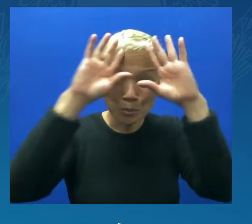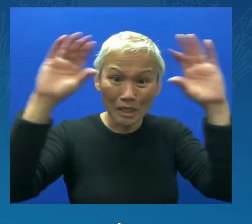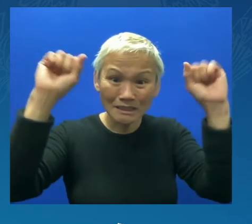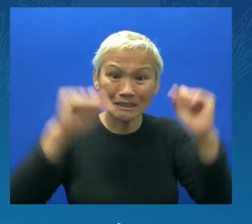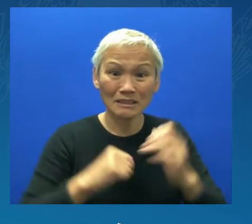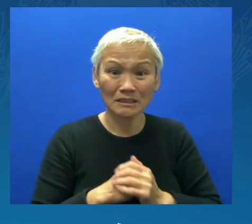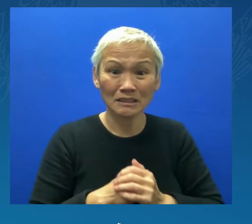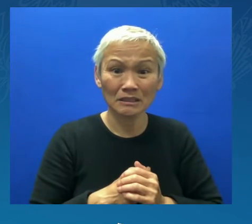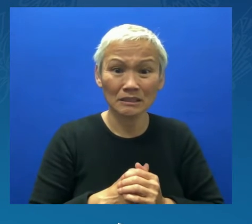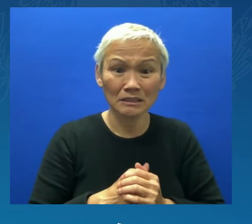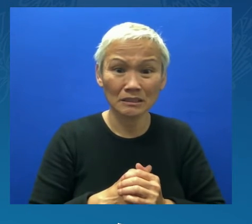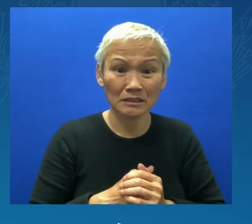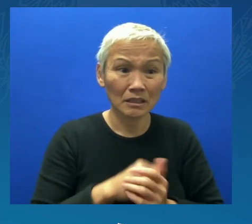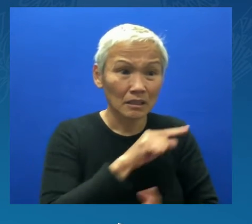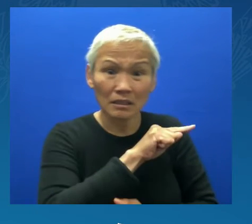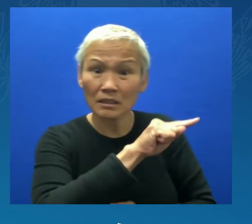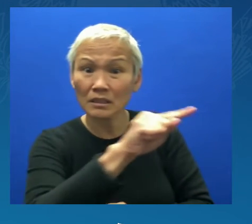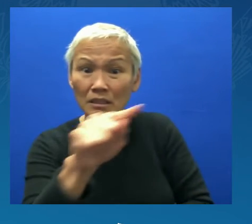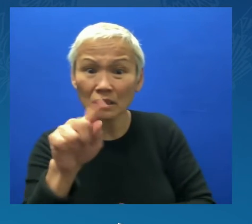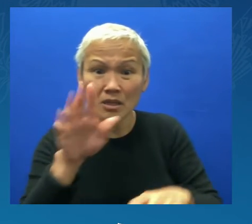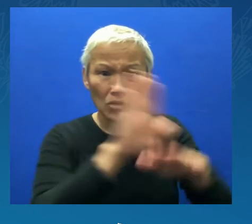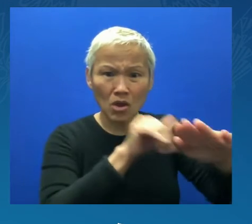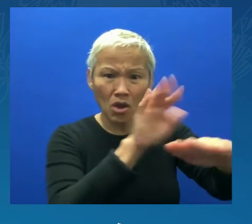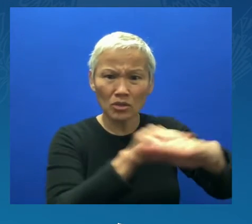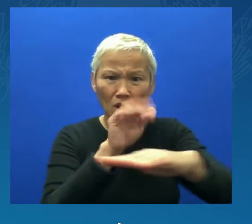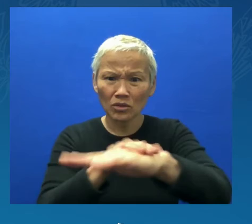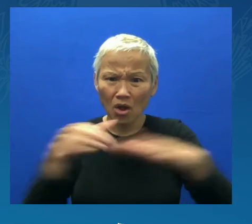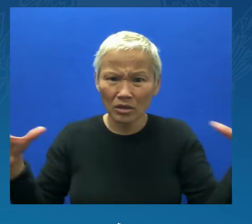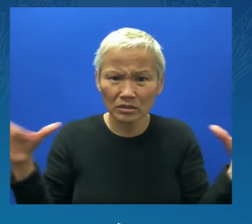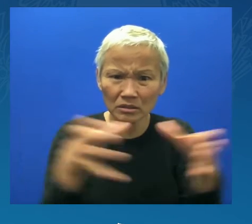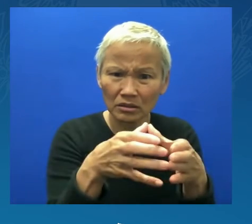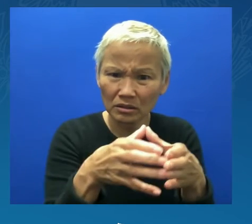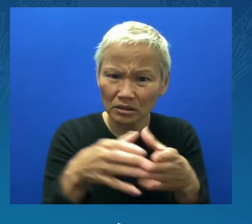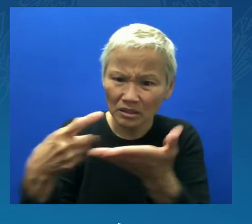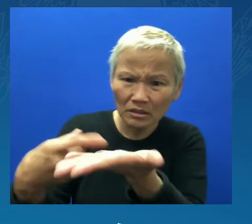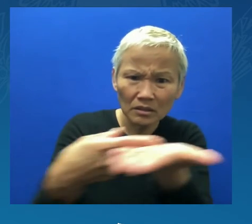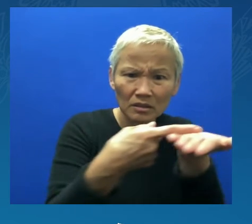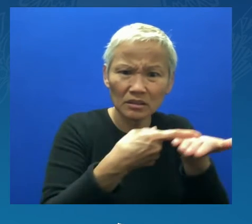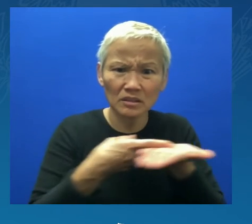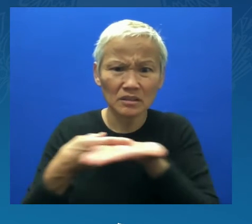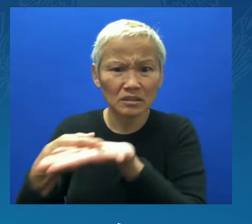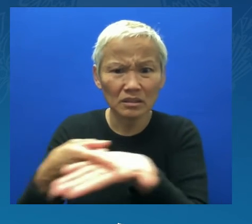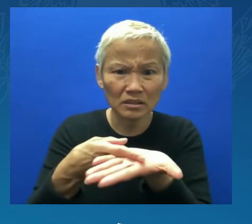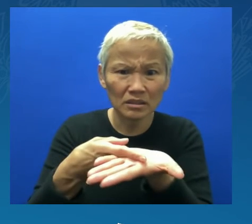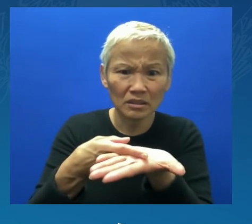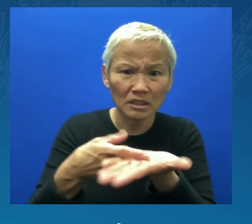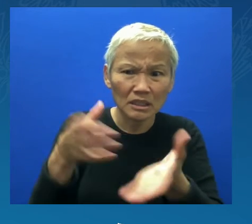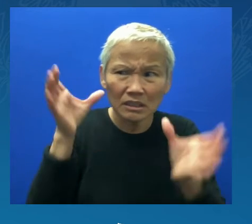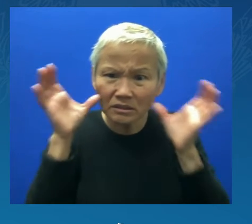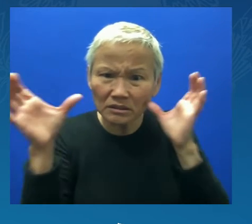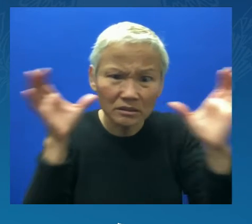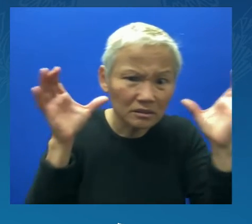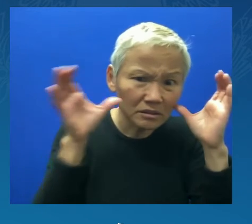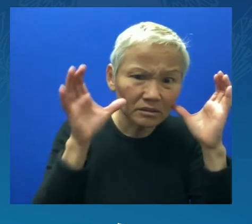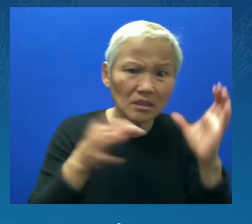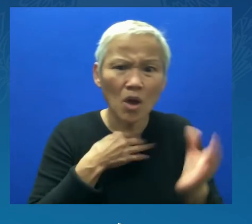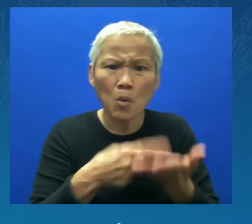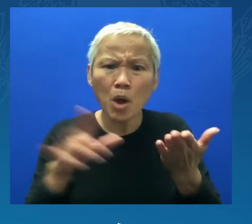And -- because I was curious about how are they thinking about it, what is the plan. Because among the many sectors